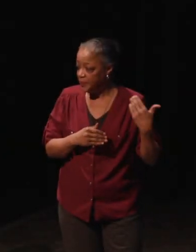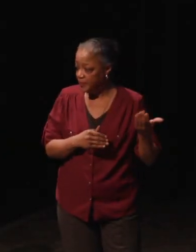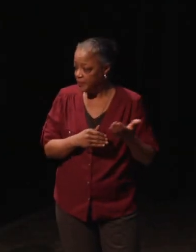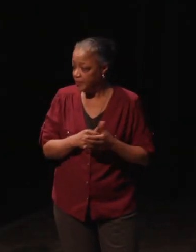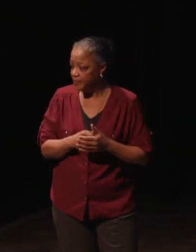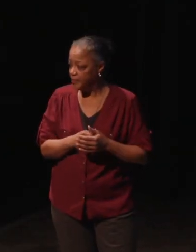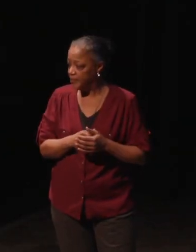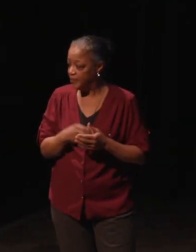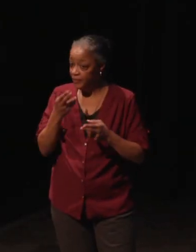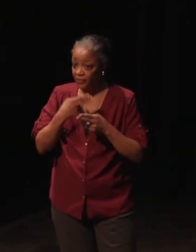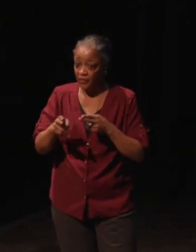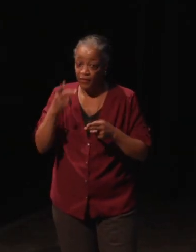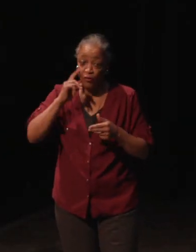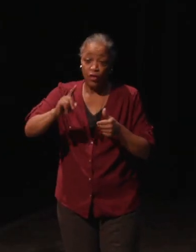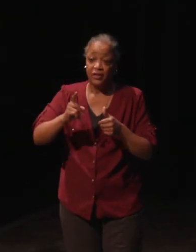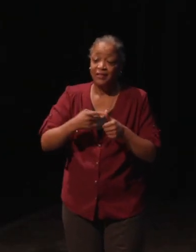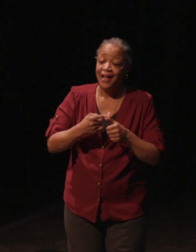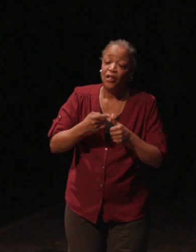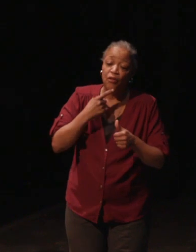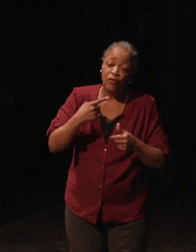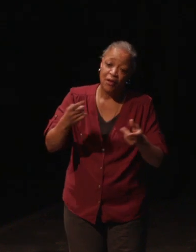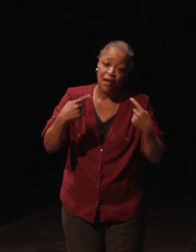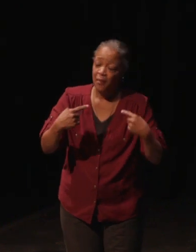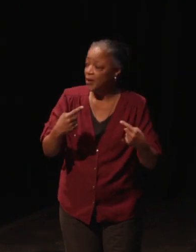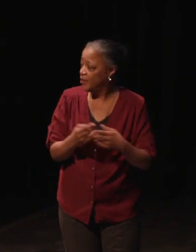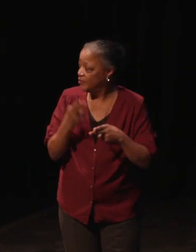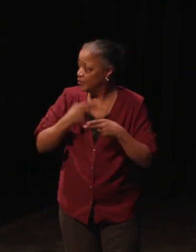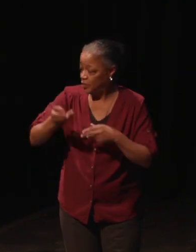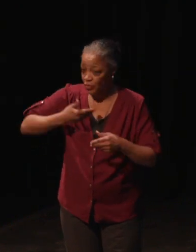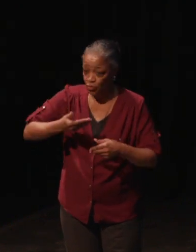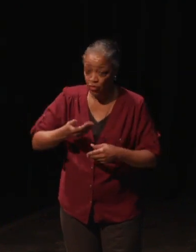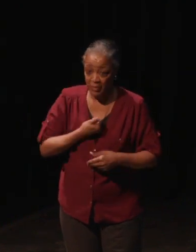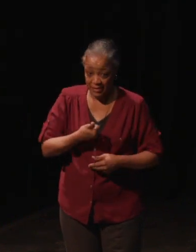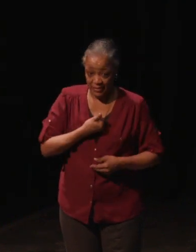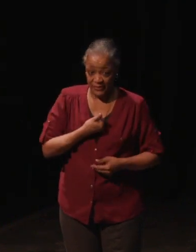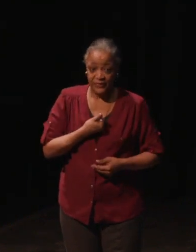Really quick. First of all, thank you for coming and let me quickly introduce myself. My name is Michelle Martin.